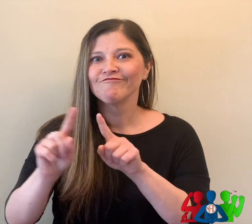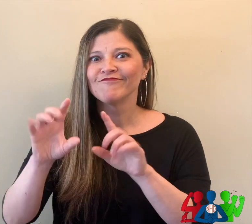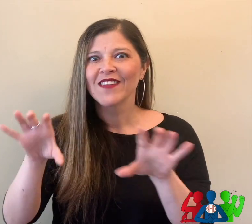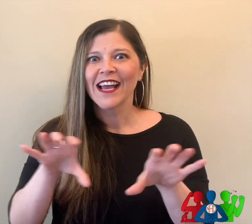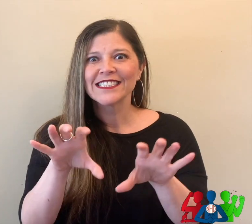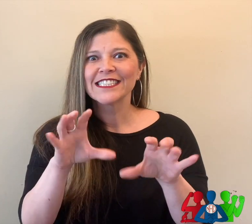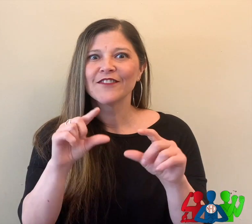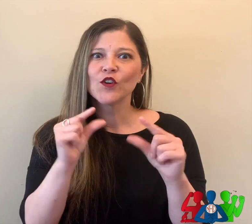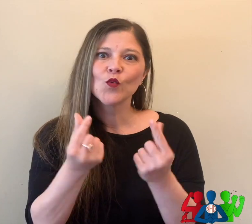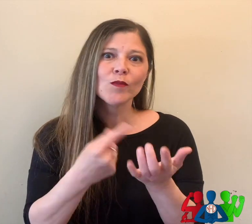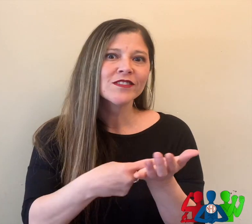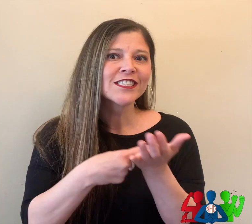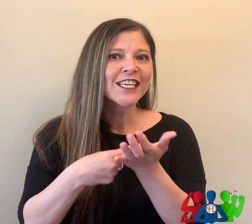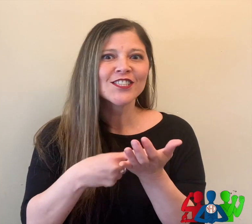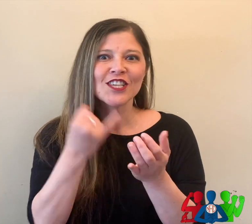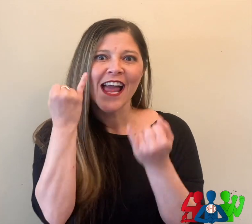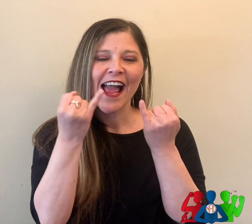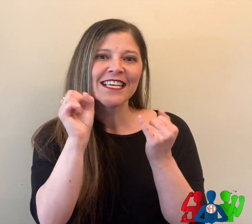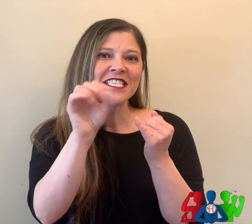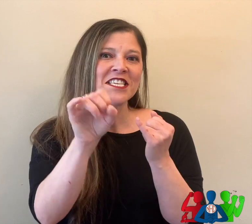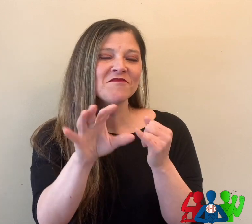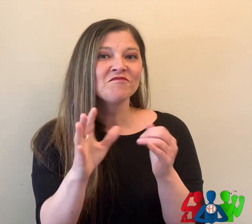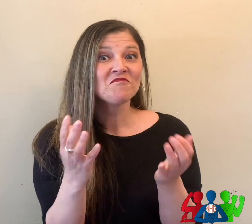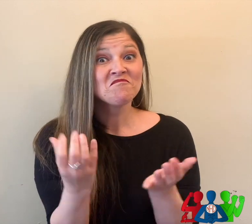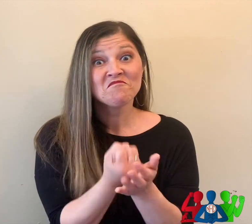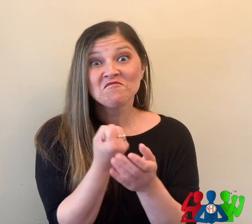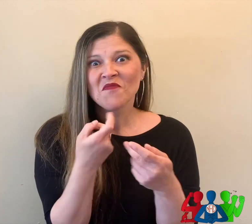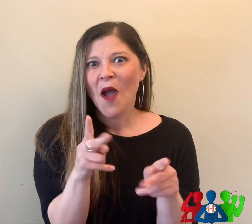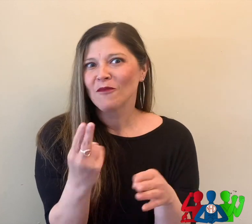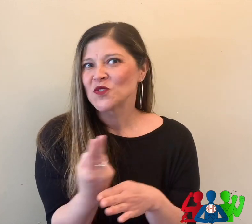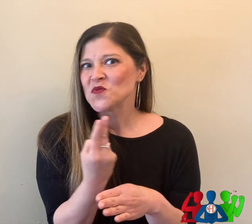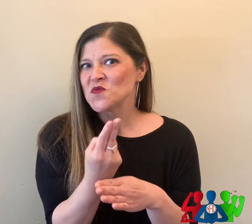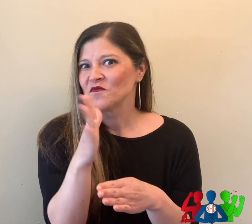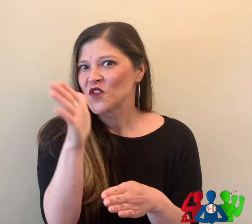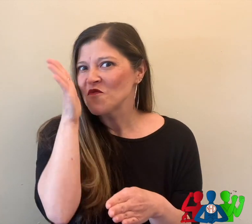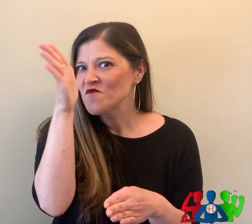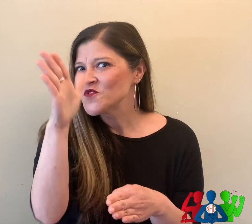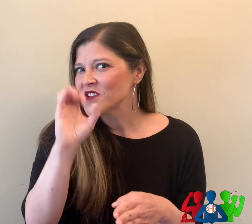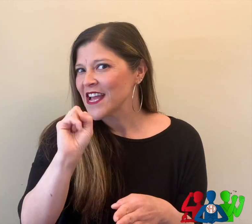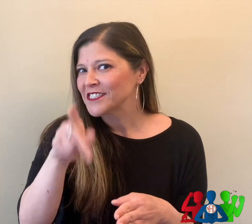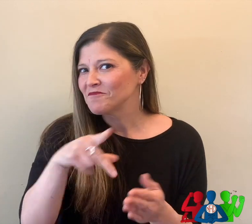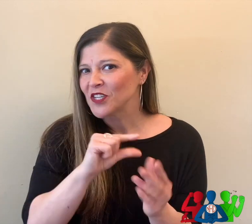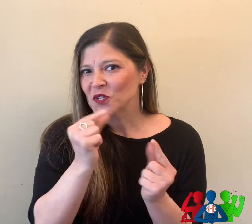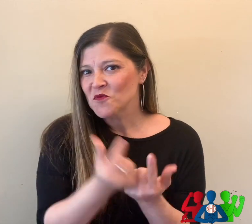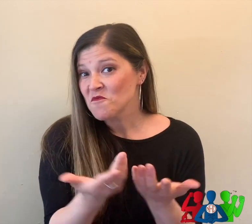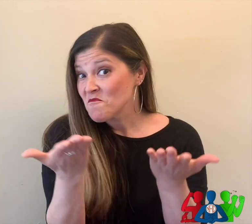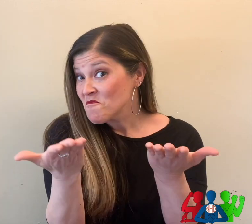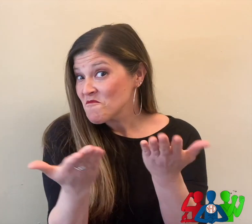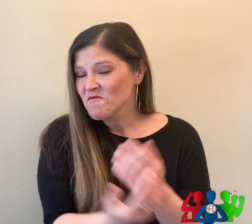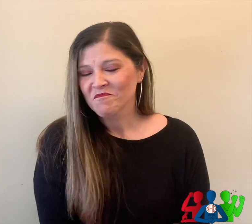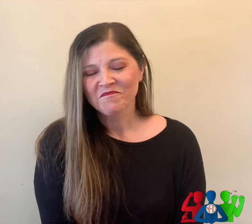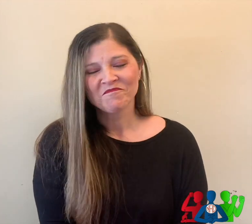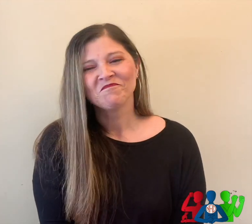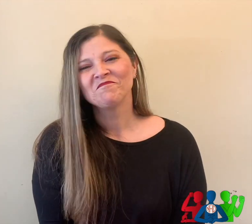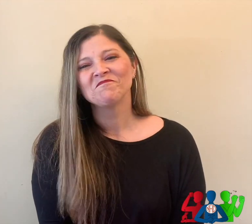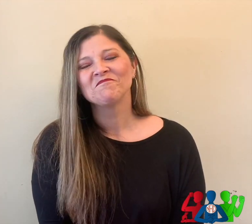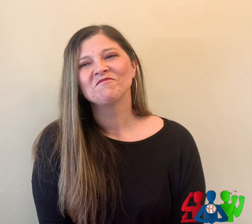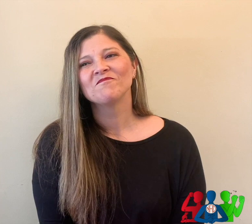people use masks, deaf people may lose out on lip reading. So I've discussed some ways to